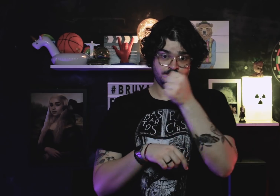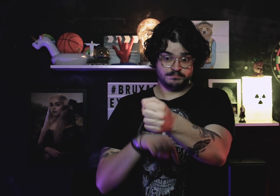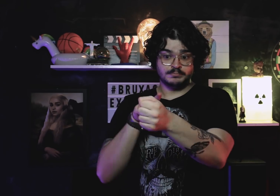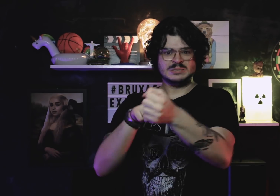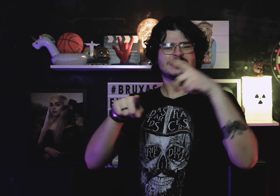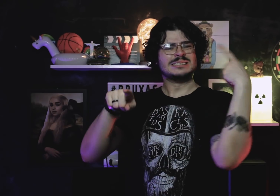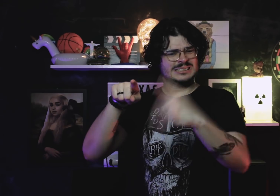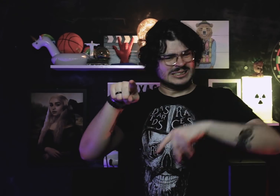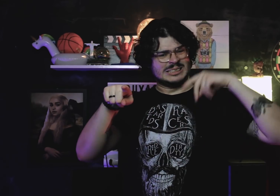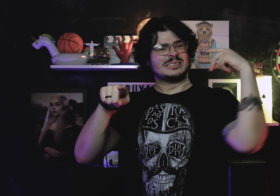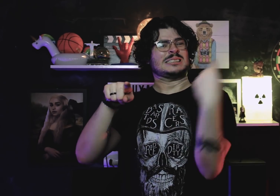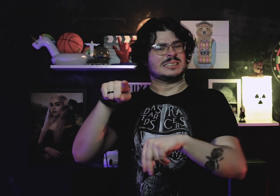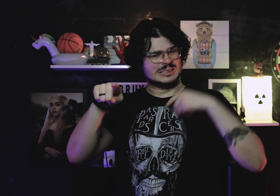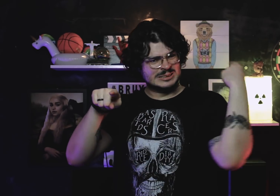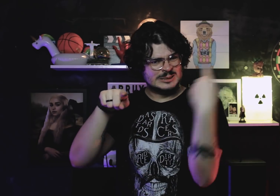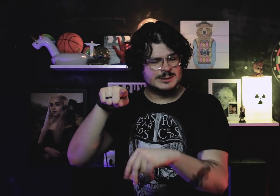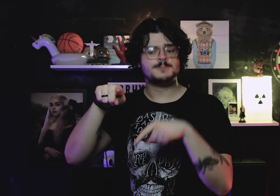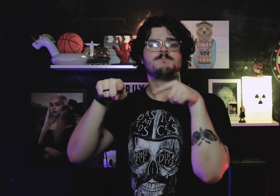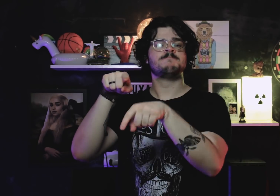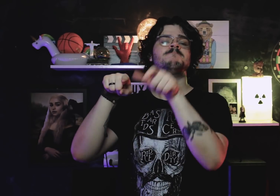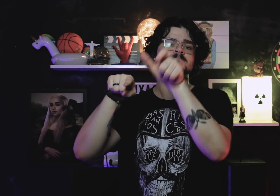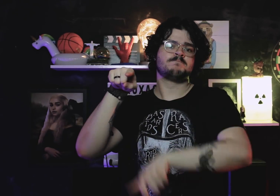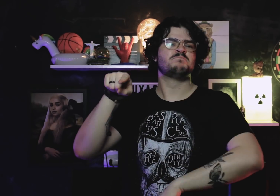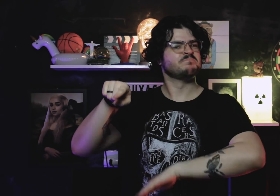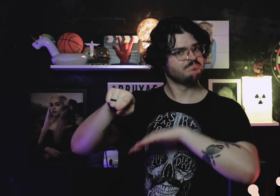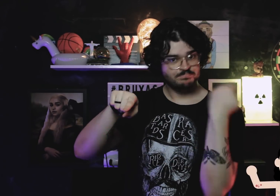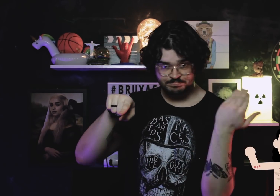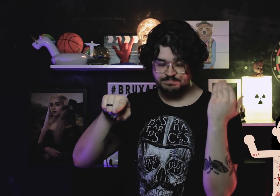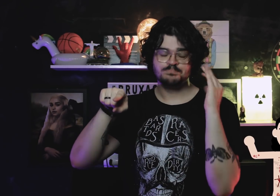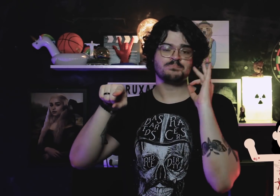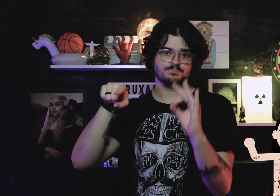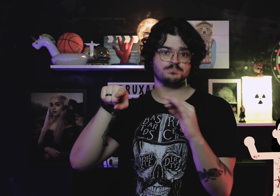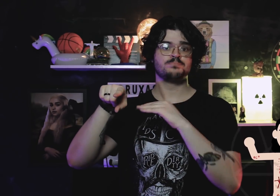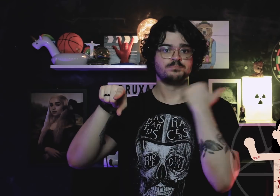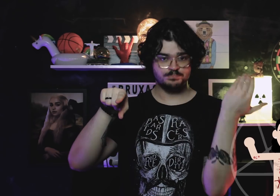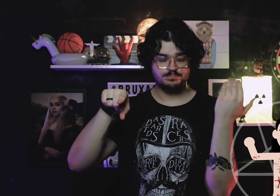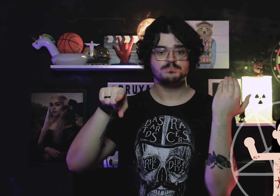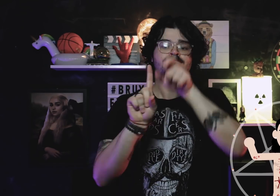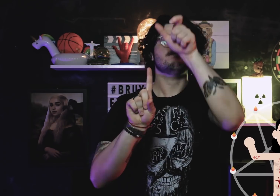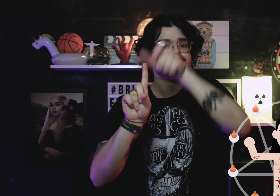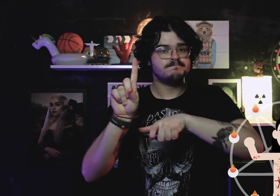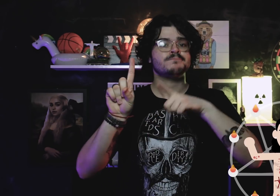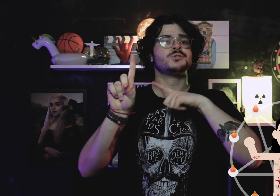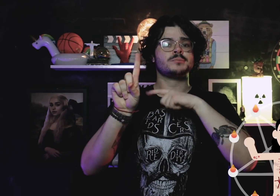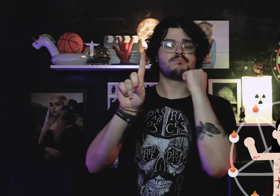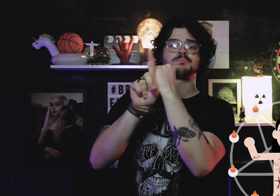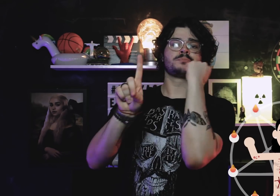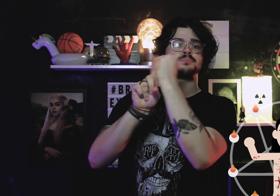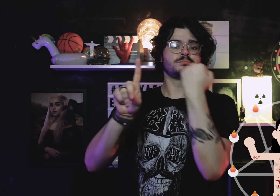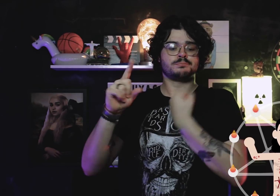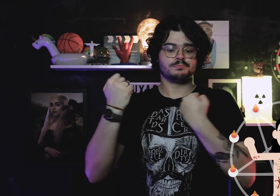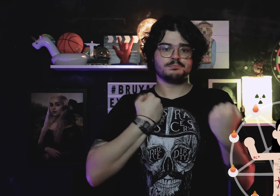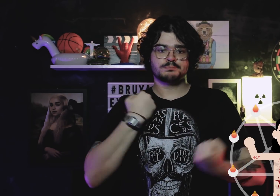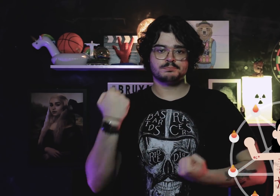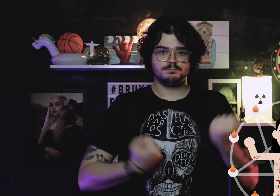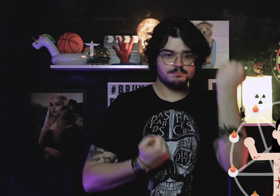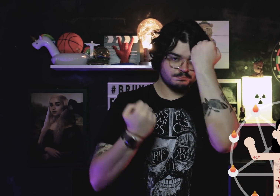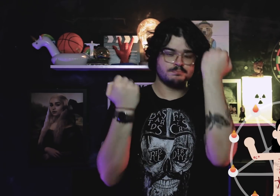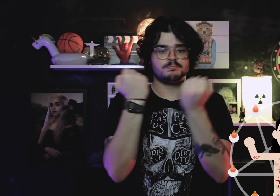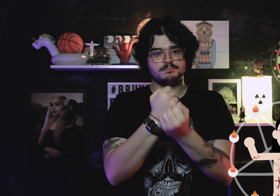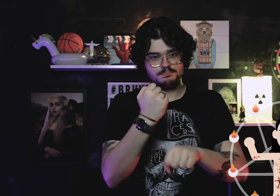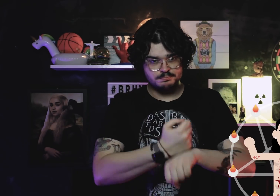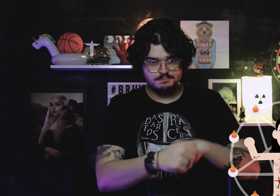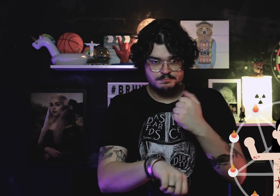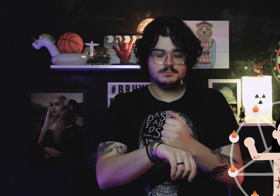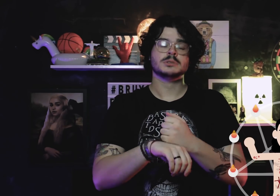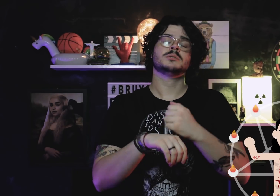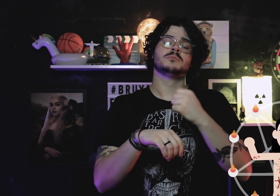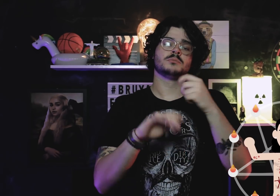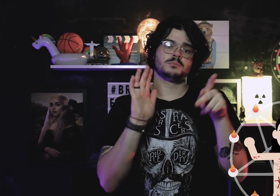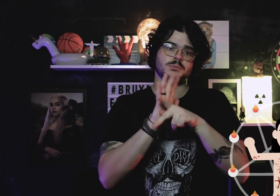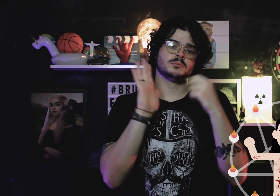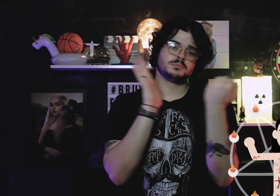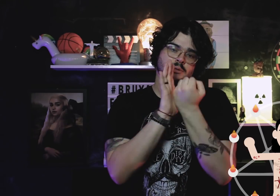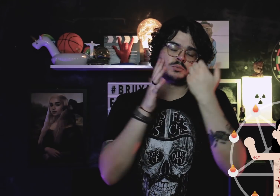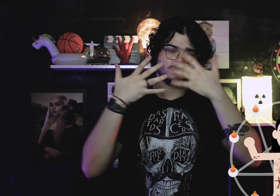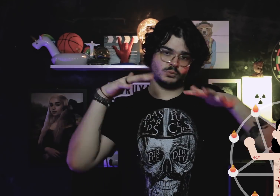was tortured and killed, her body was full of pagan marks and symbols.